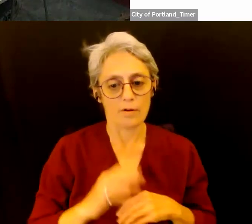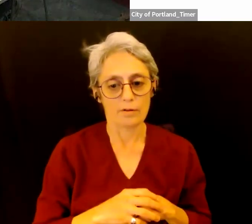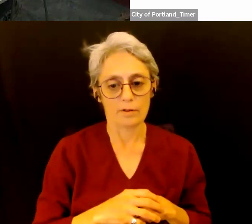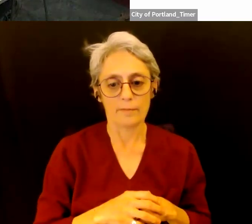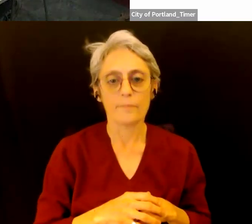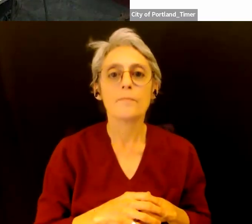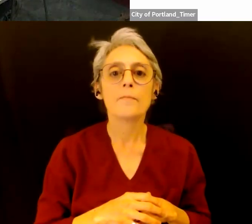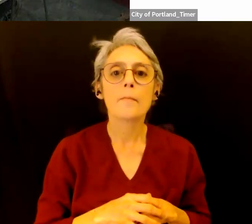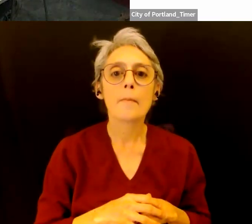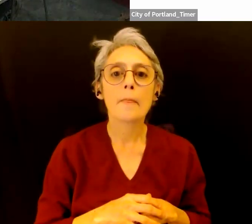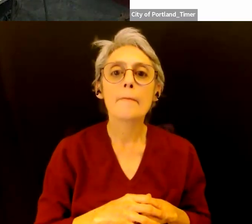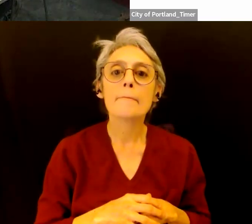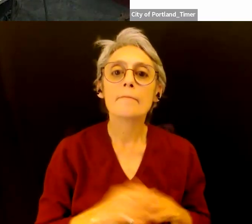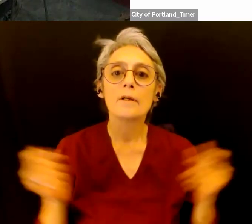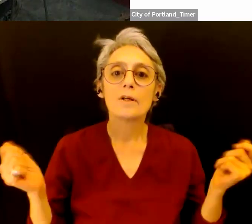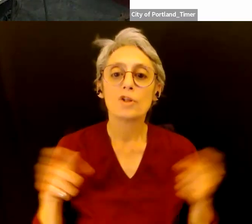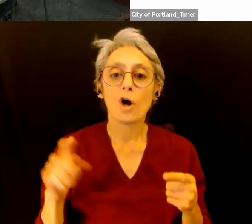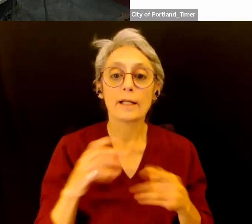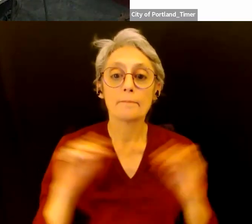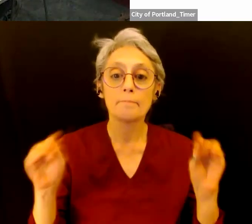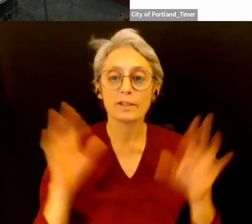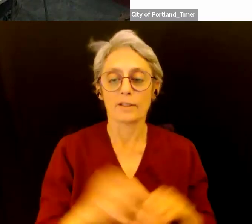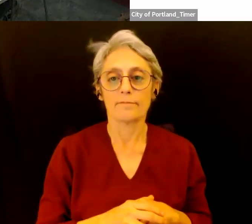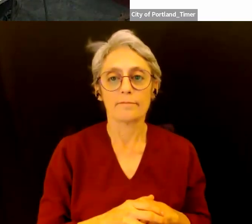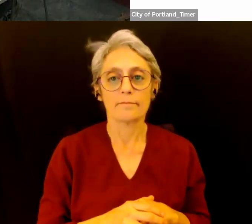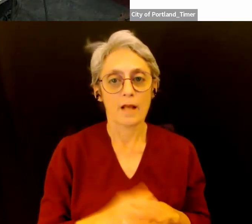Y'all need some magic. I'm going to bring some magic into the room.